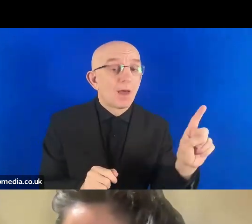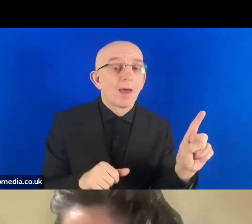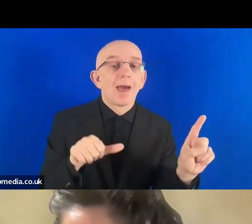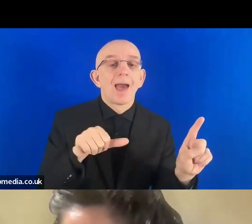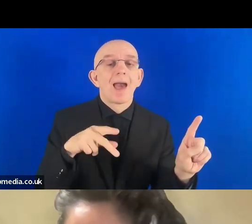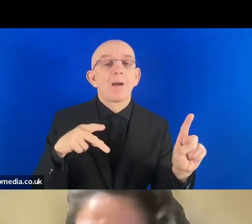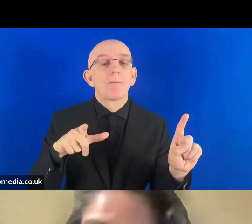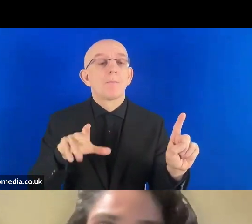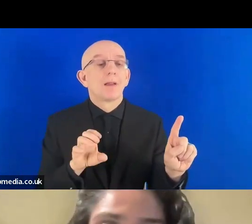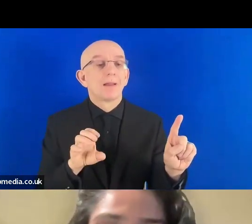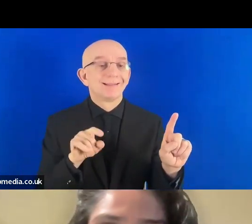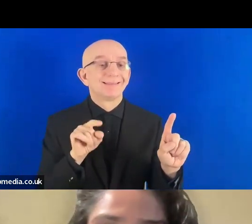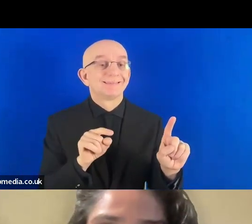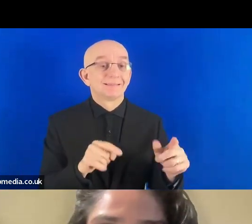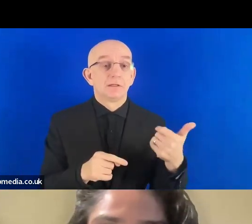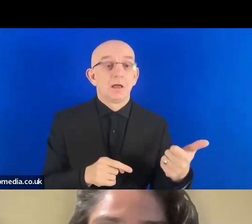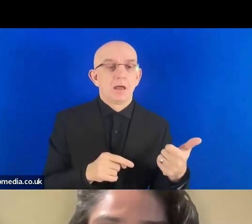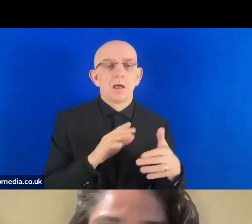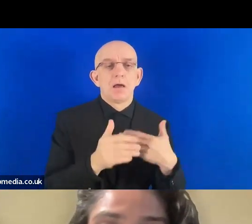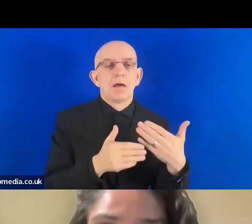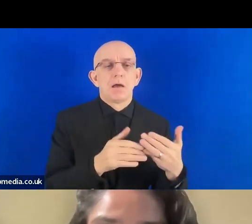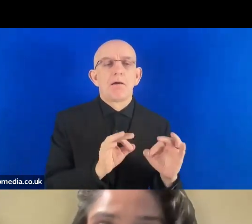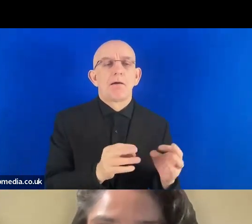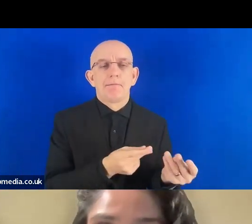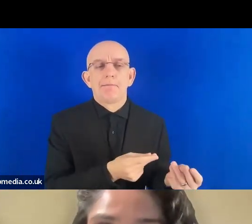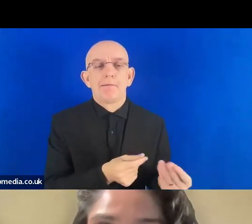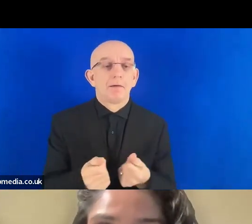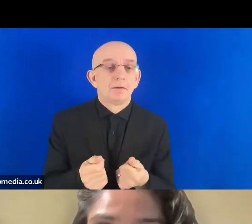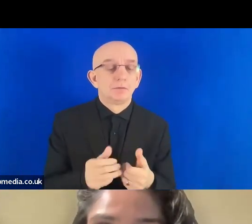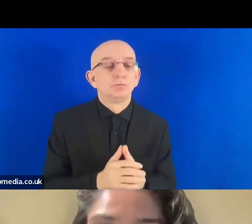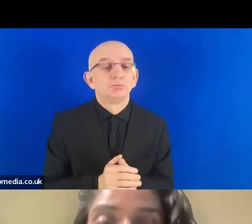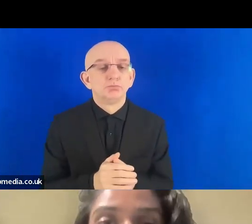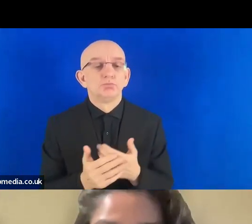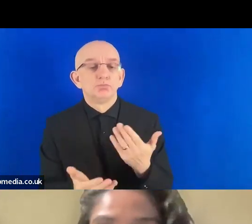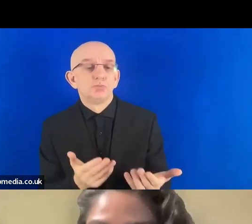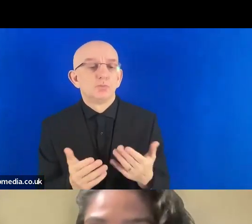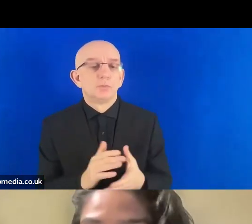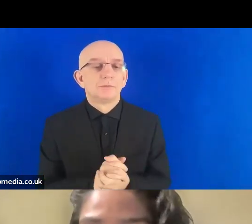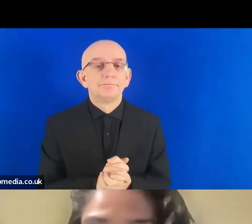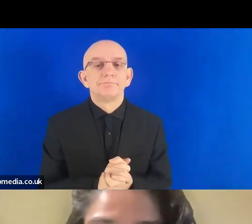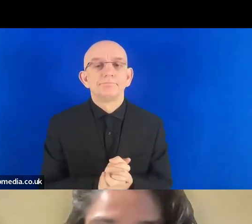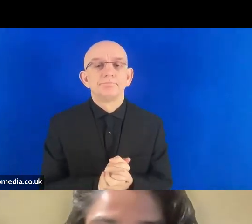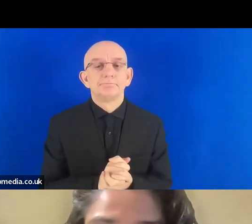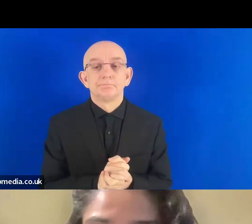Just to say that I've used the Google Play one and it's worked really well and I'm on. Okay, I'm logged in on both sides.